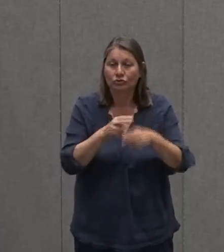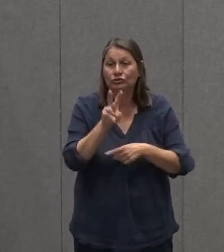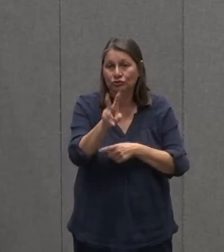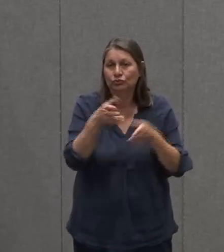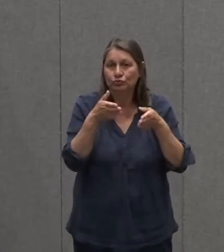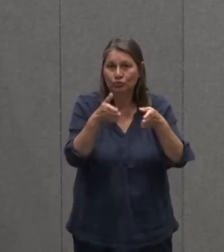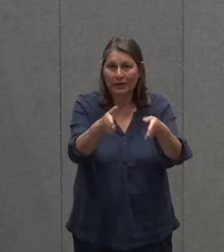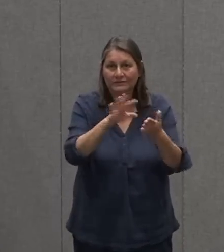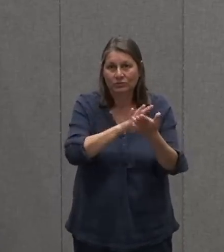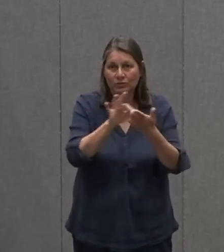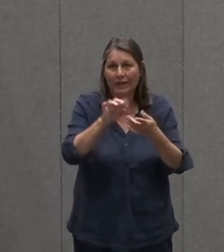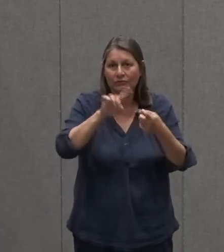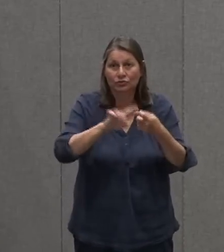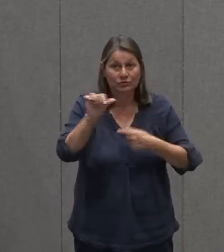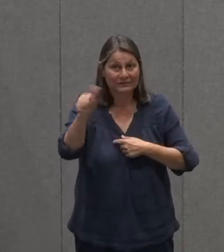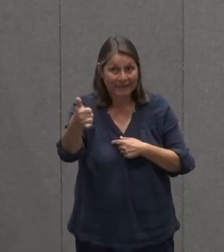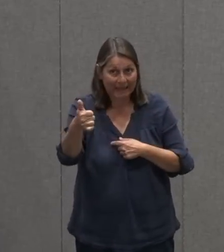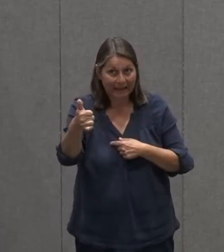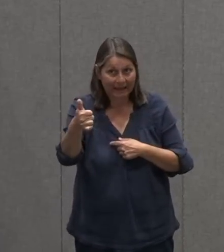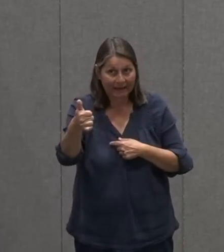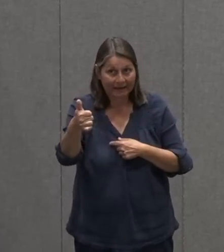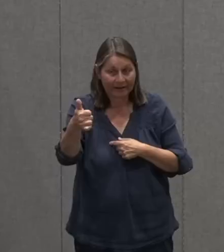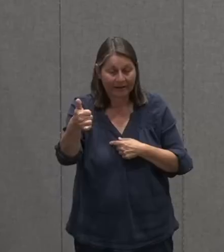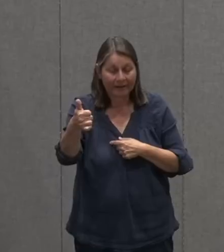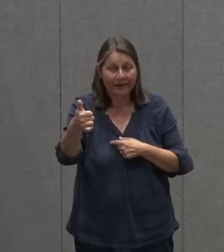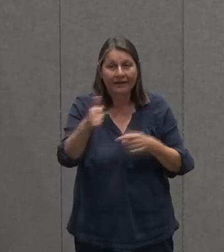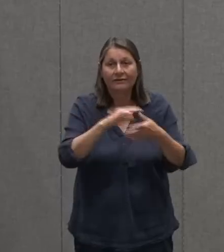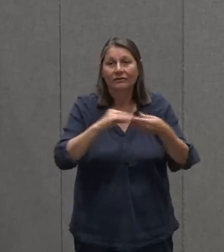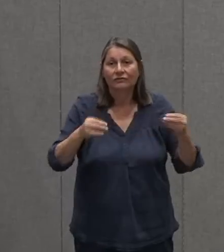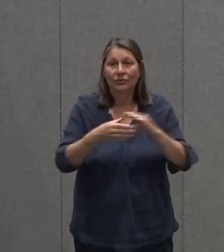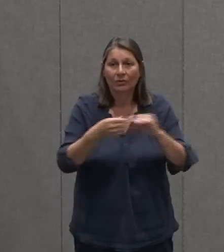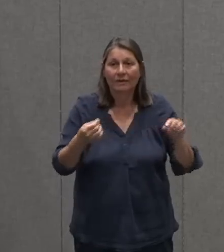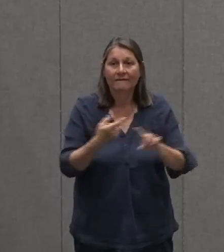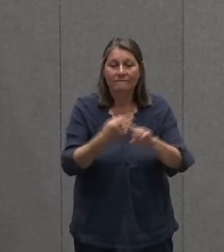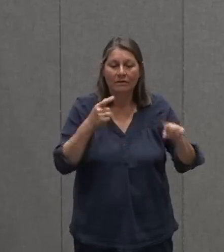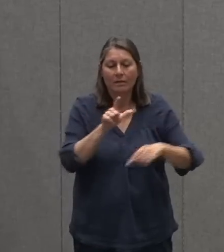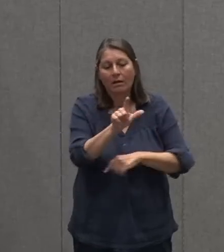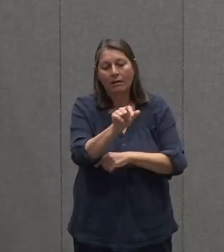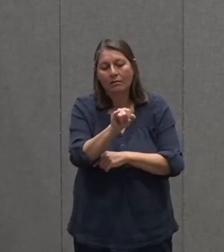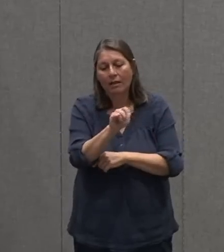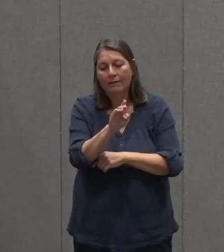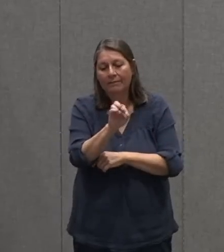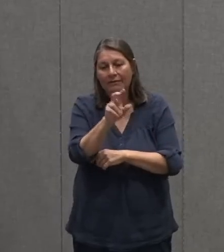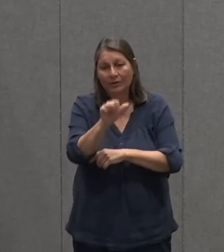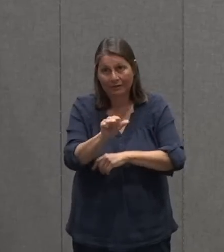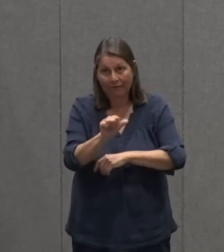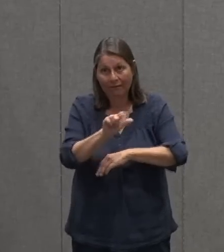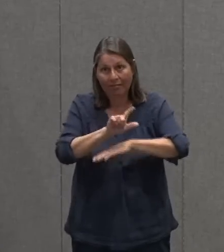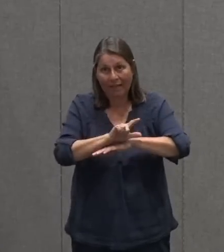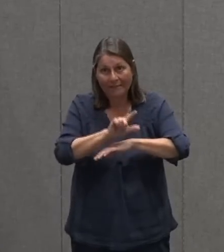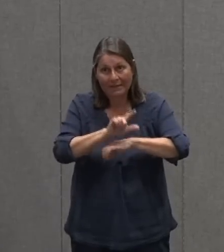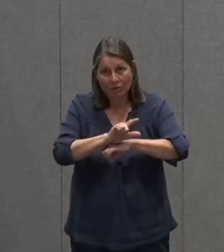And it is a folktale from Liberia retold by Ruby Dee illustrated by Susan Meddaugh.